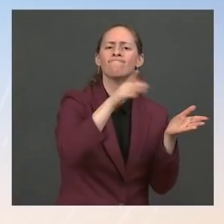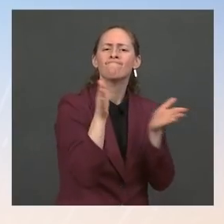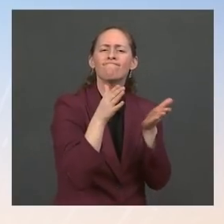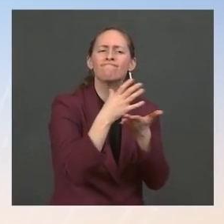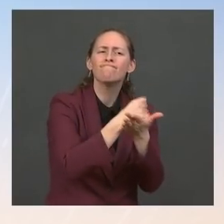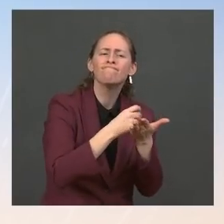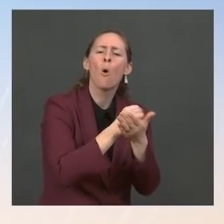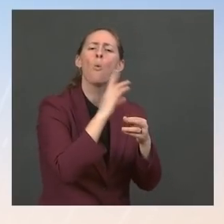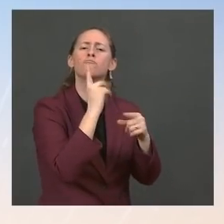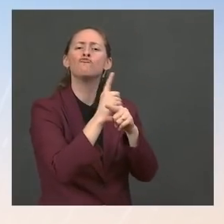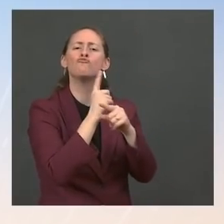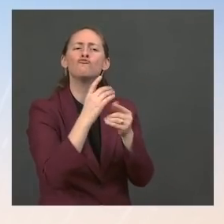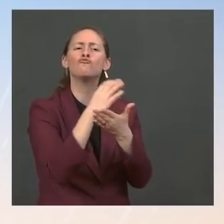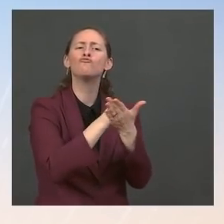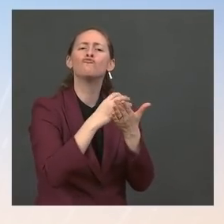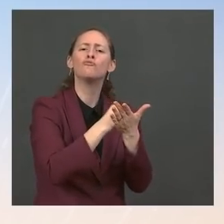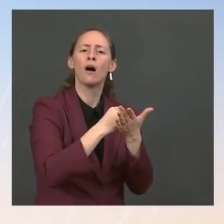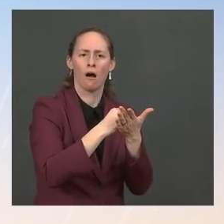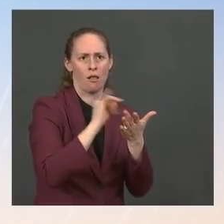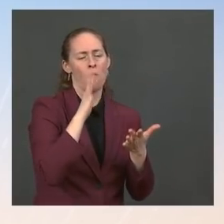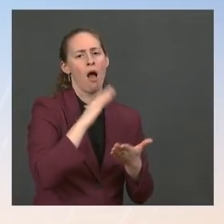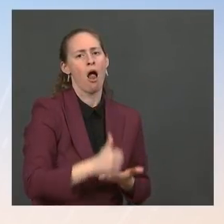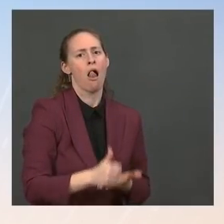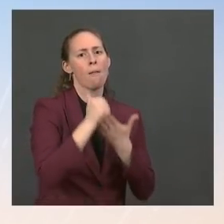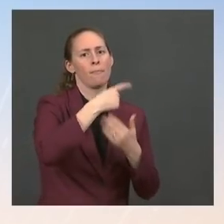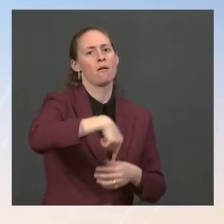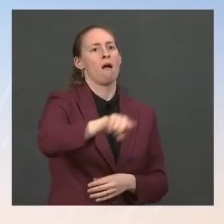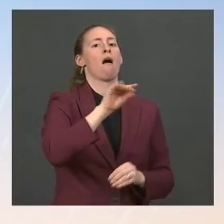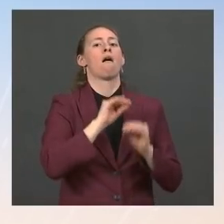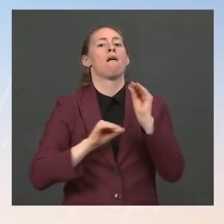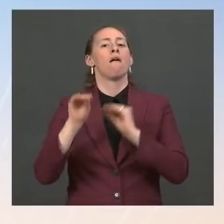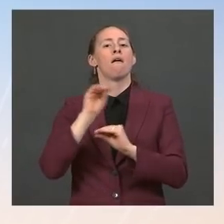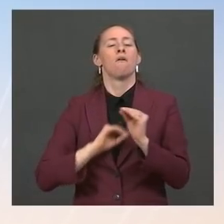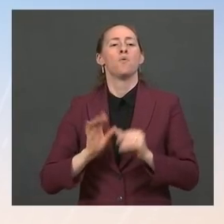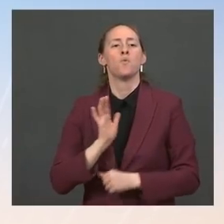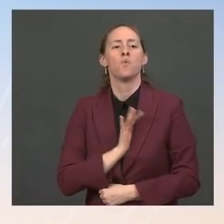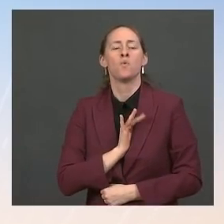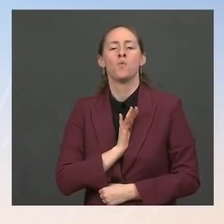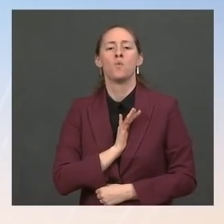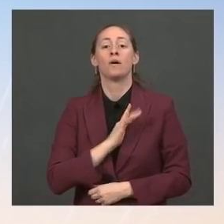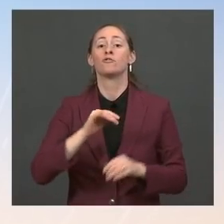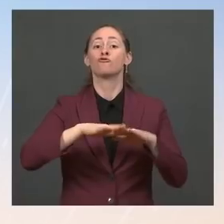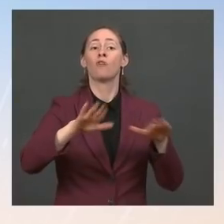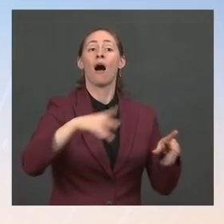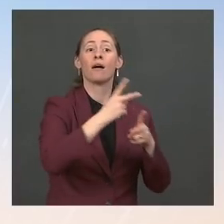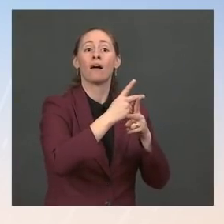Cutting childcare costs in half -- that's something that will happen next year. That -- those are all ways that we're working --